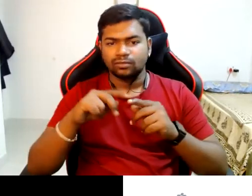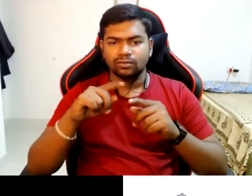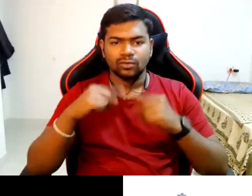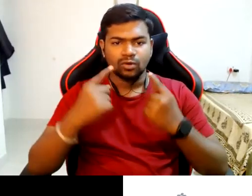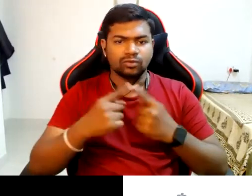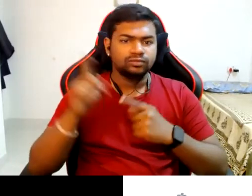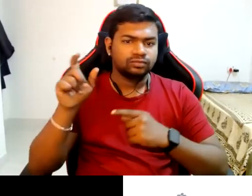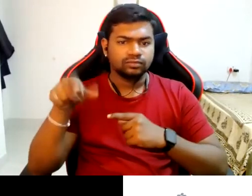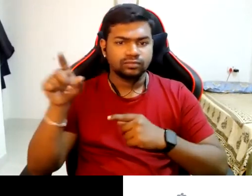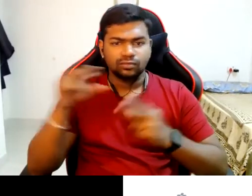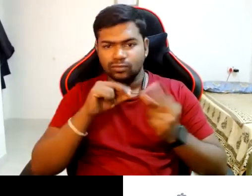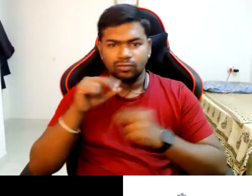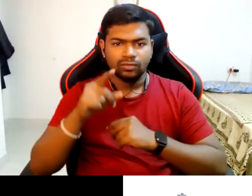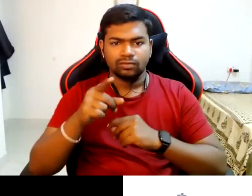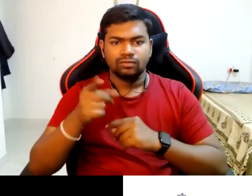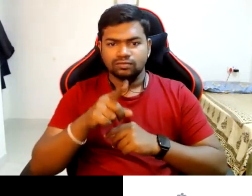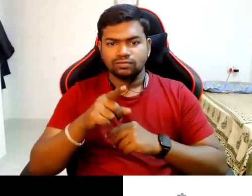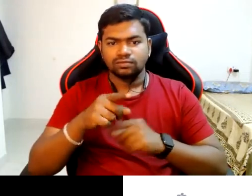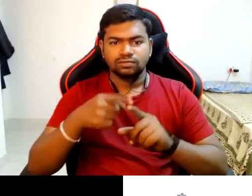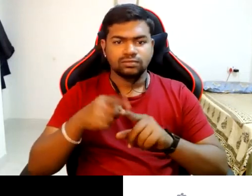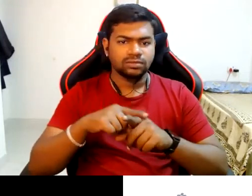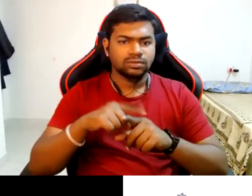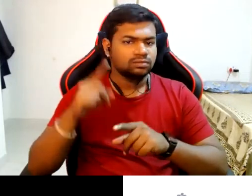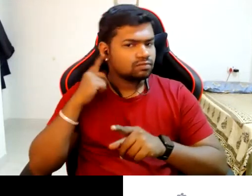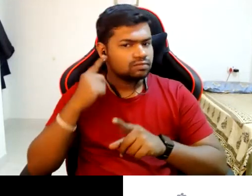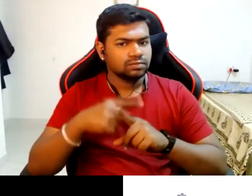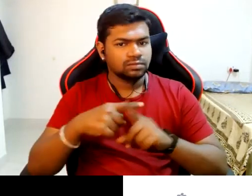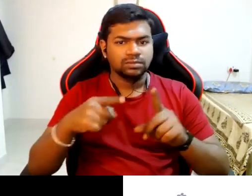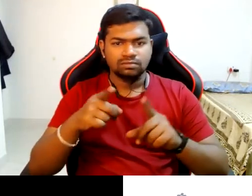had to talk on my behalf. That Sandeep has a hearing impairment and I'm talking on his behalf.